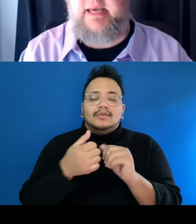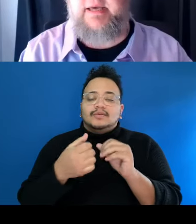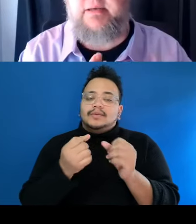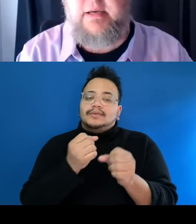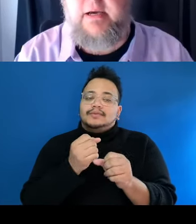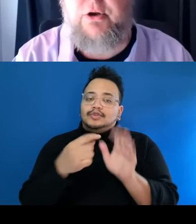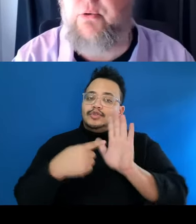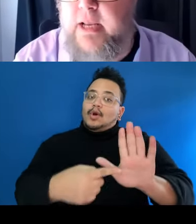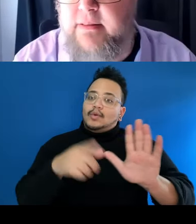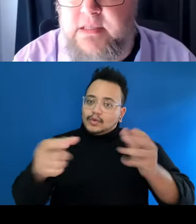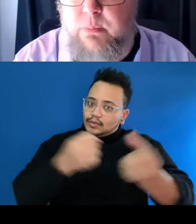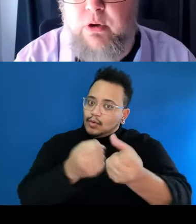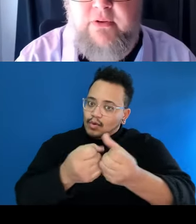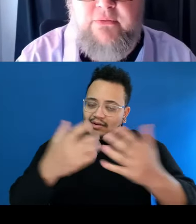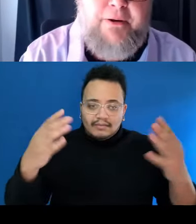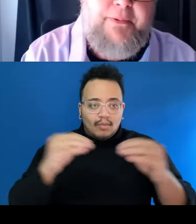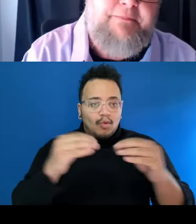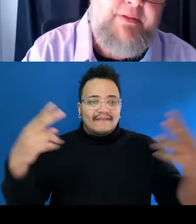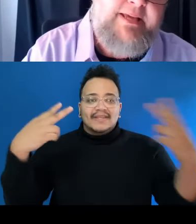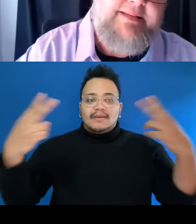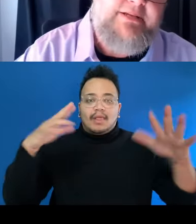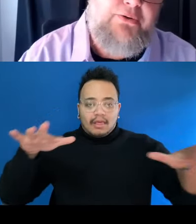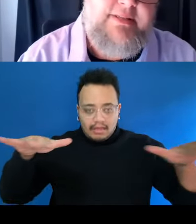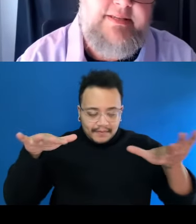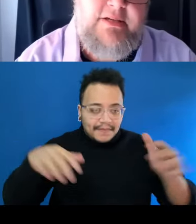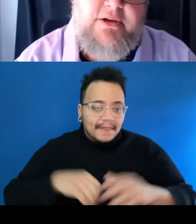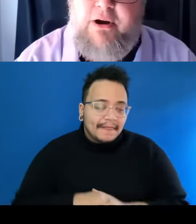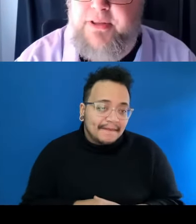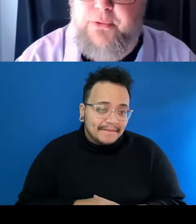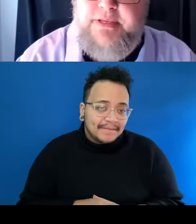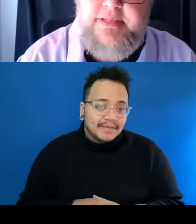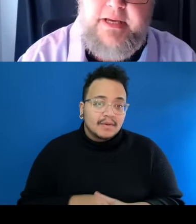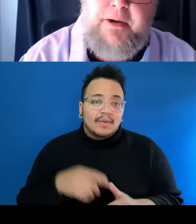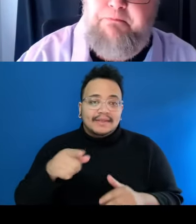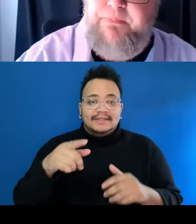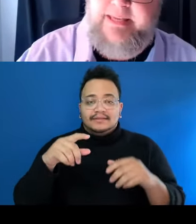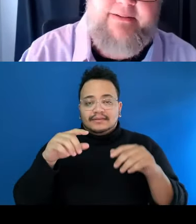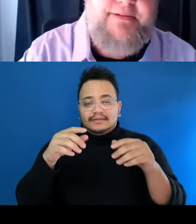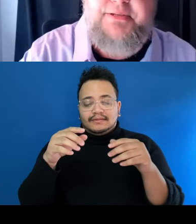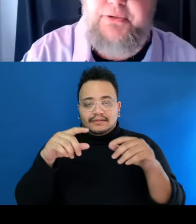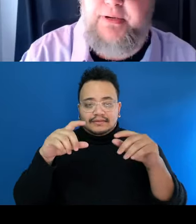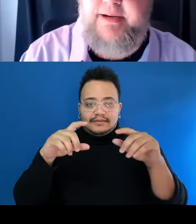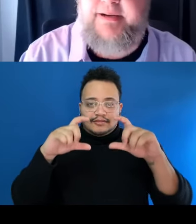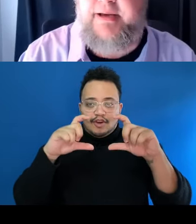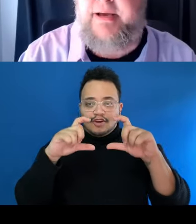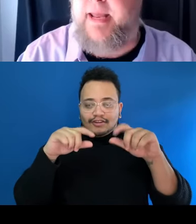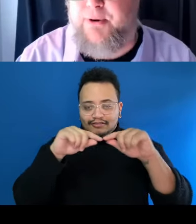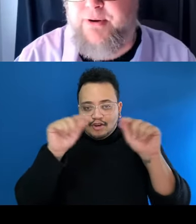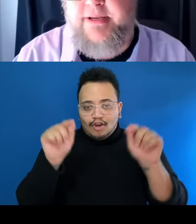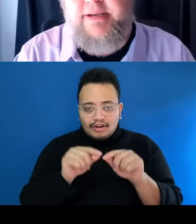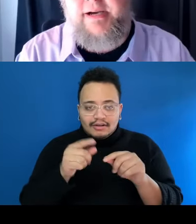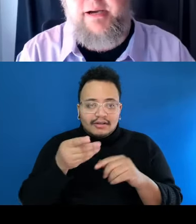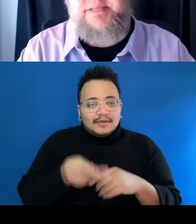and creating that supportive environment. So, this is a card that was given to a neighbor.